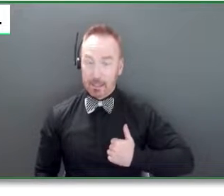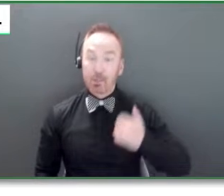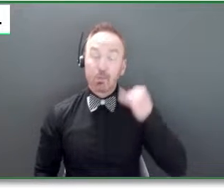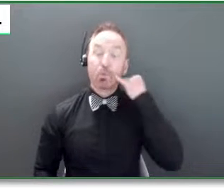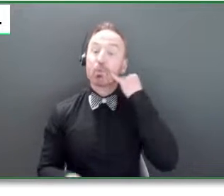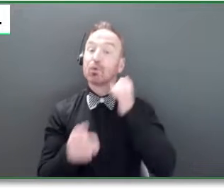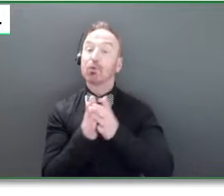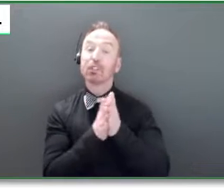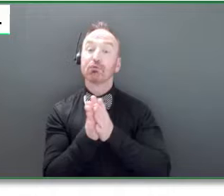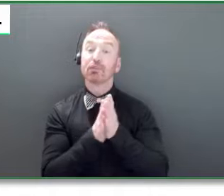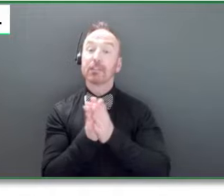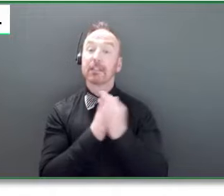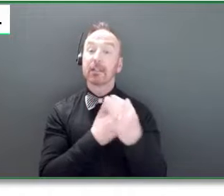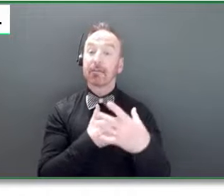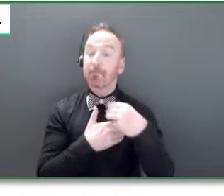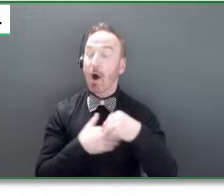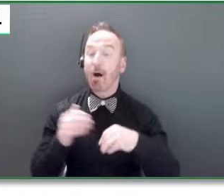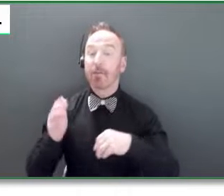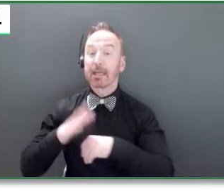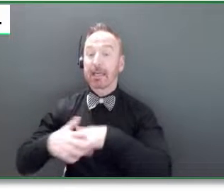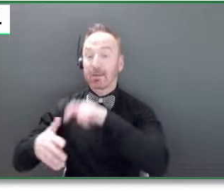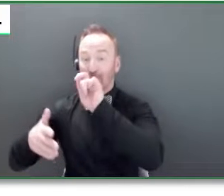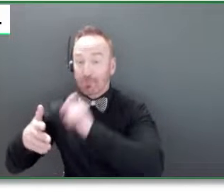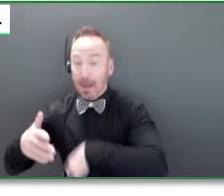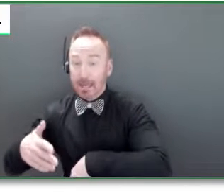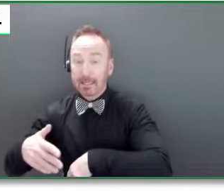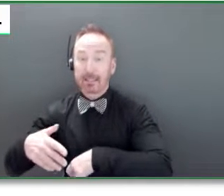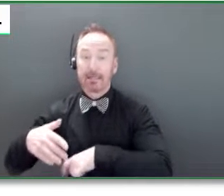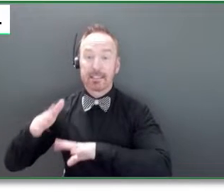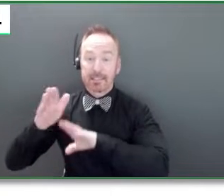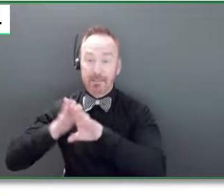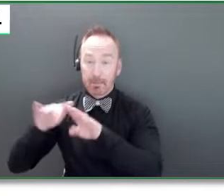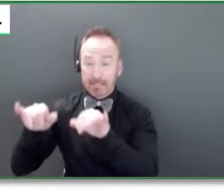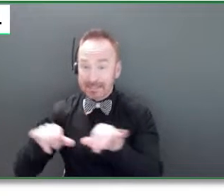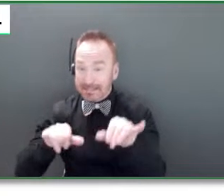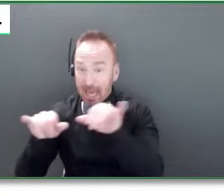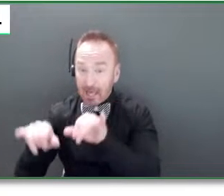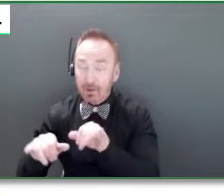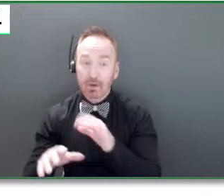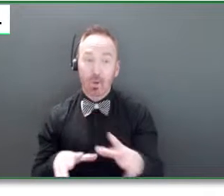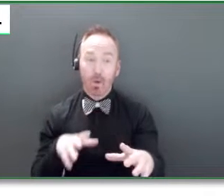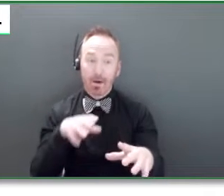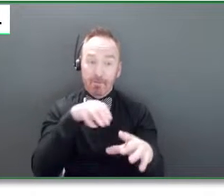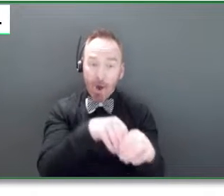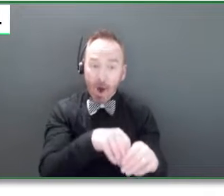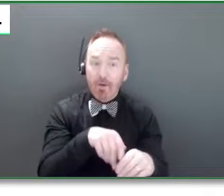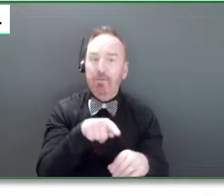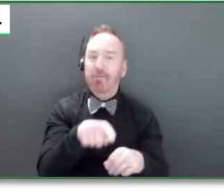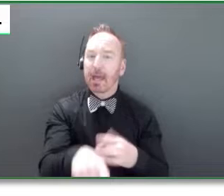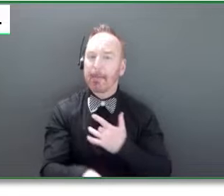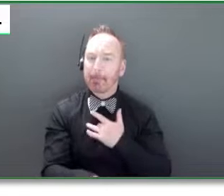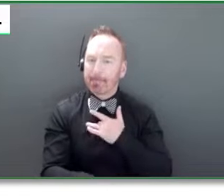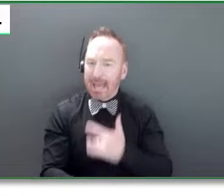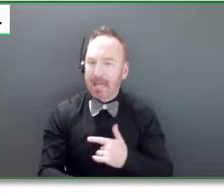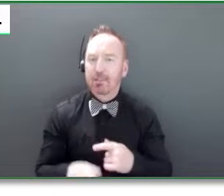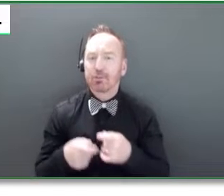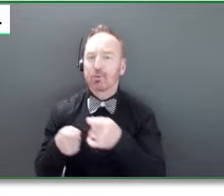in writing standards and getting involved with them, they are regularly recruiting people for their committees that actually write these types of